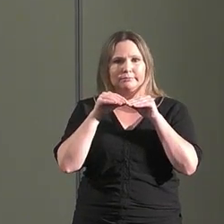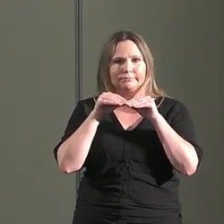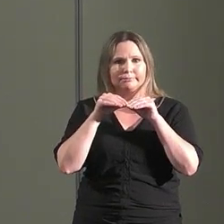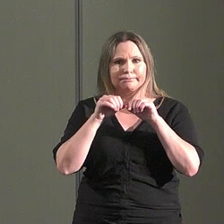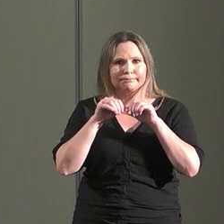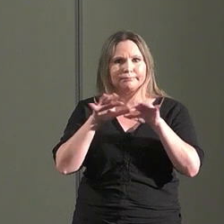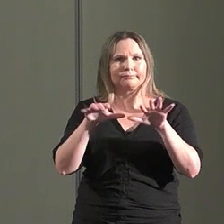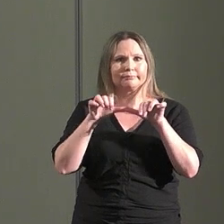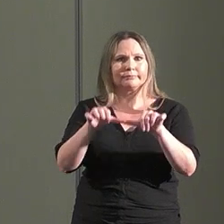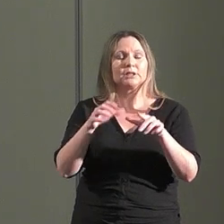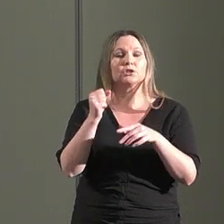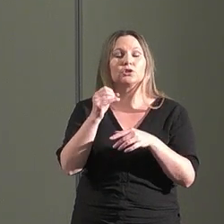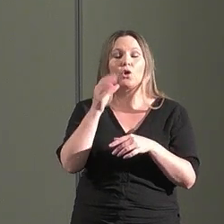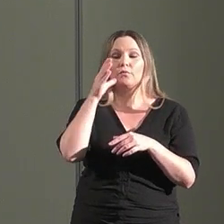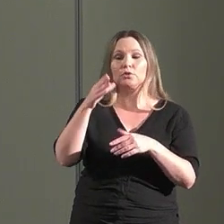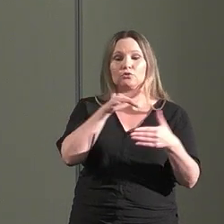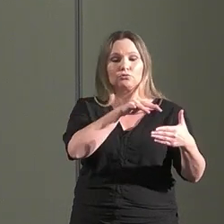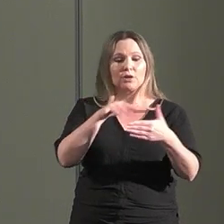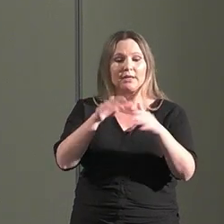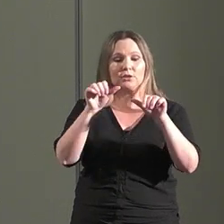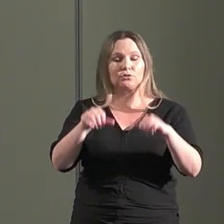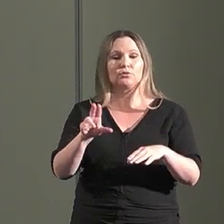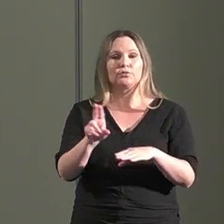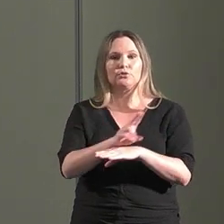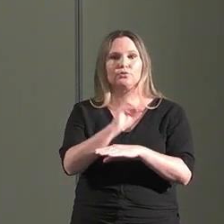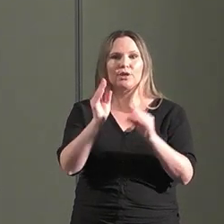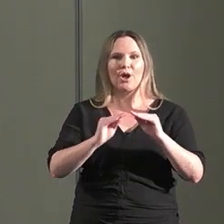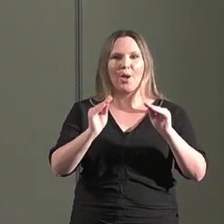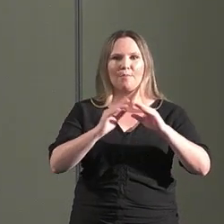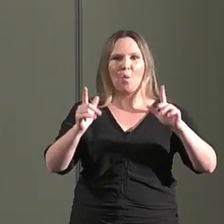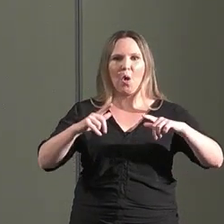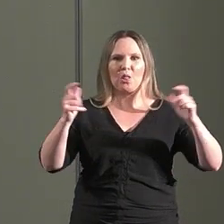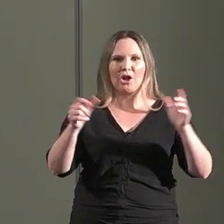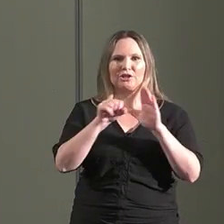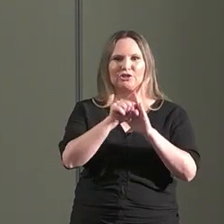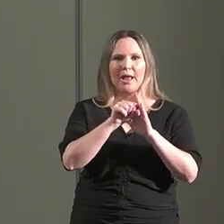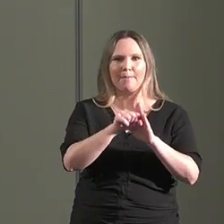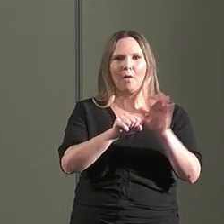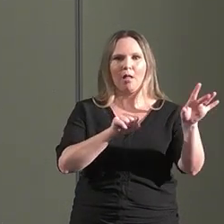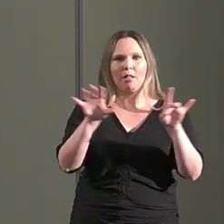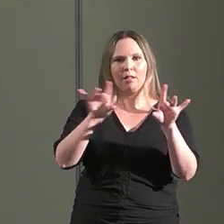Future studies could utilize a larger sample of web pages to account for that.